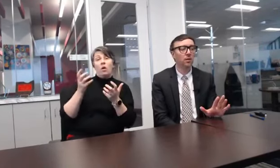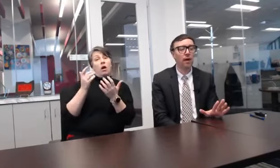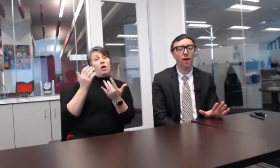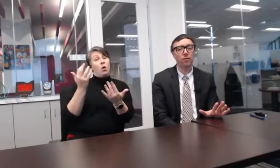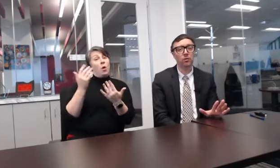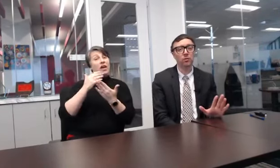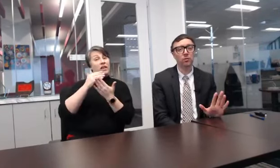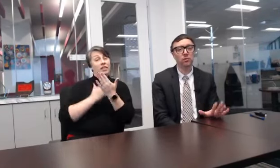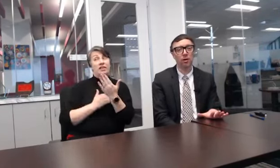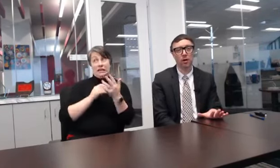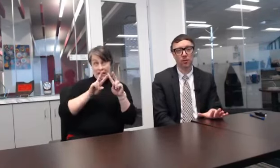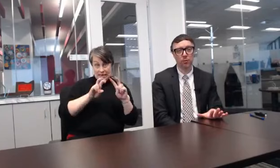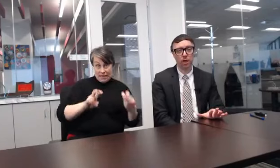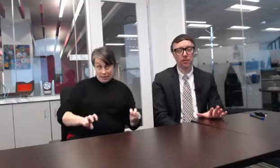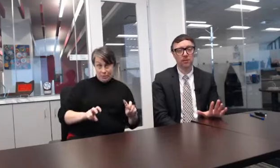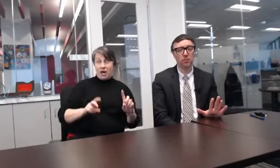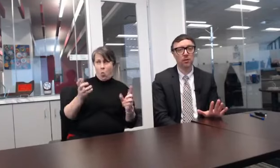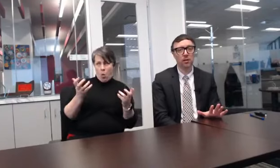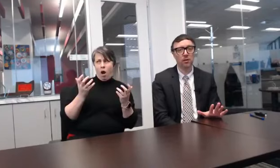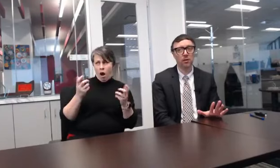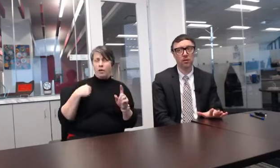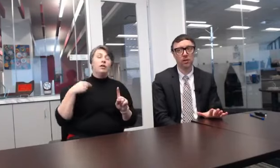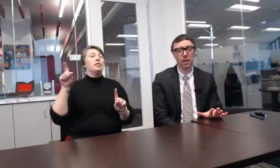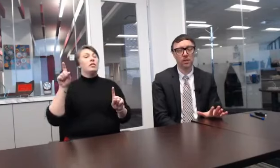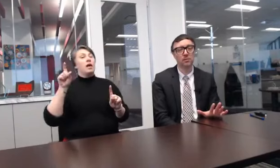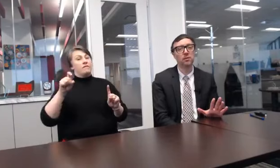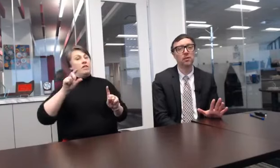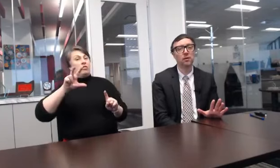They have to start the process within 30 days.